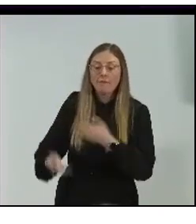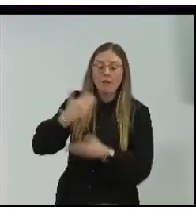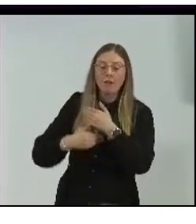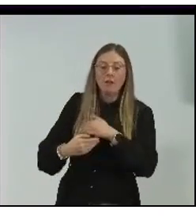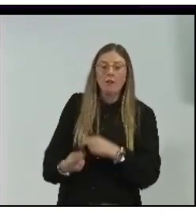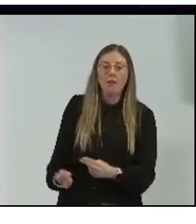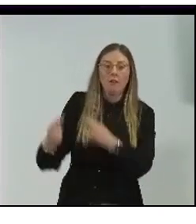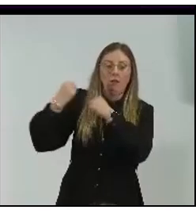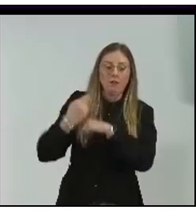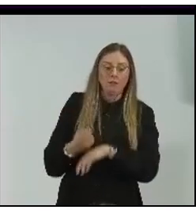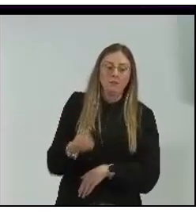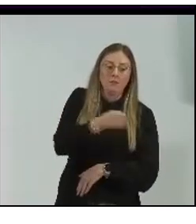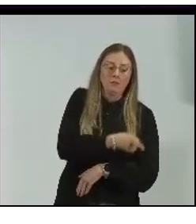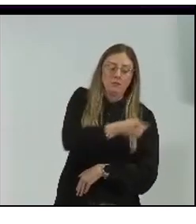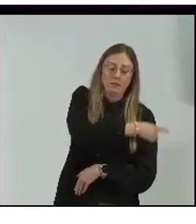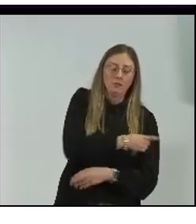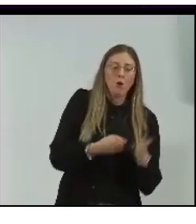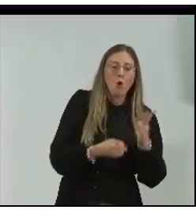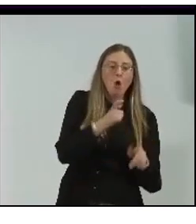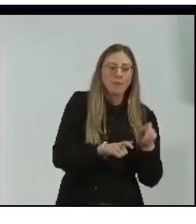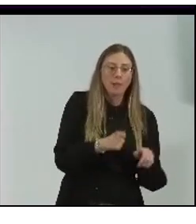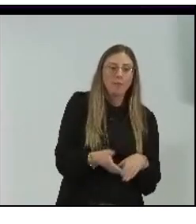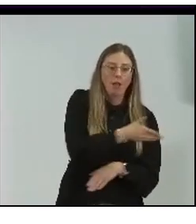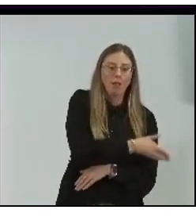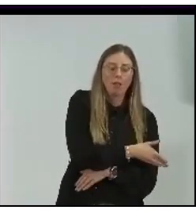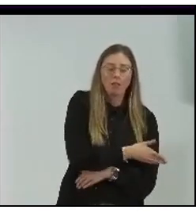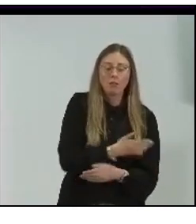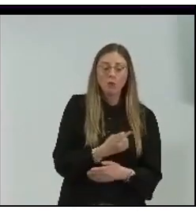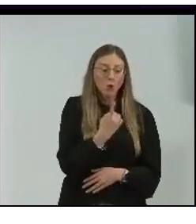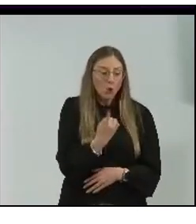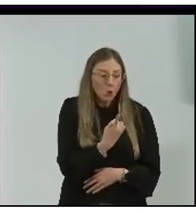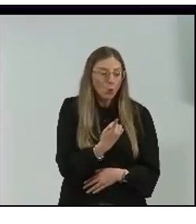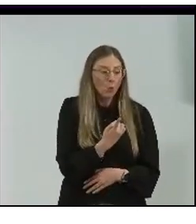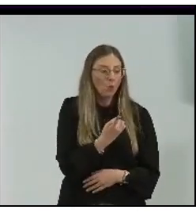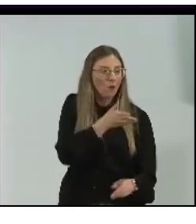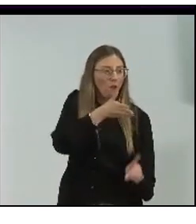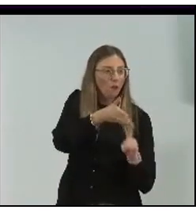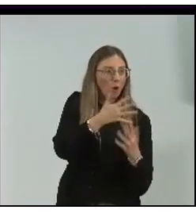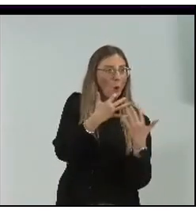who understood the purpose of this document. You know who's it's intended audience